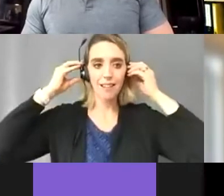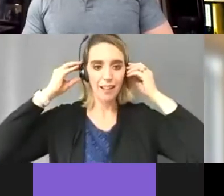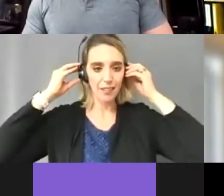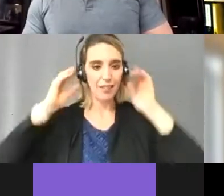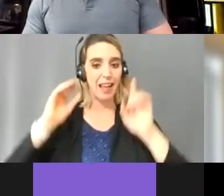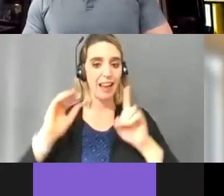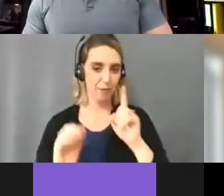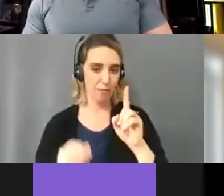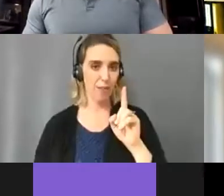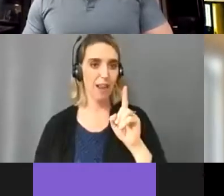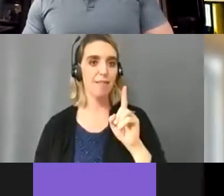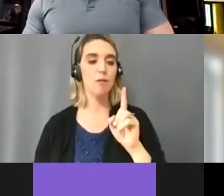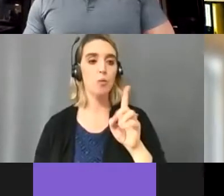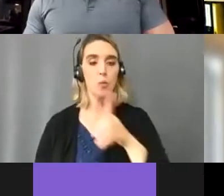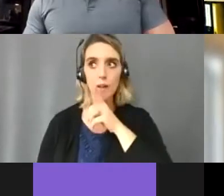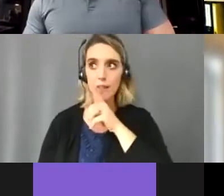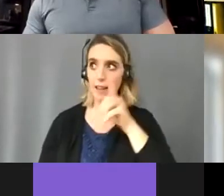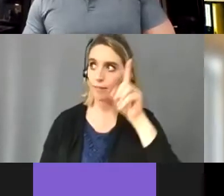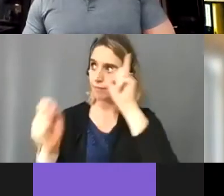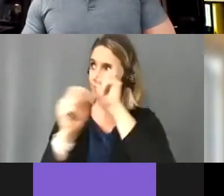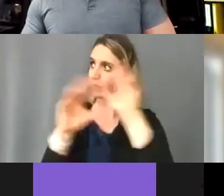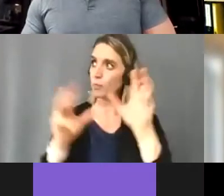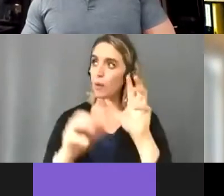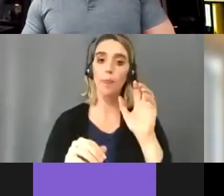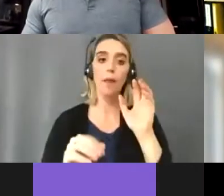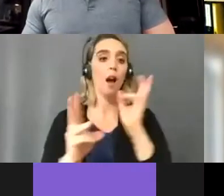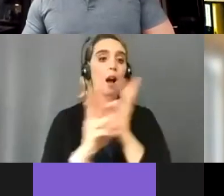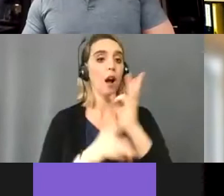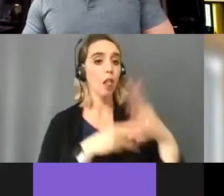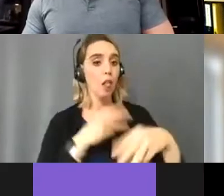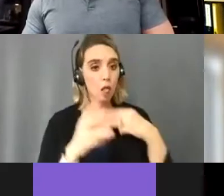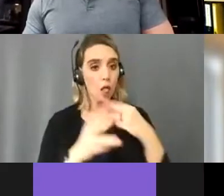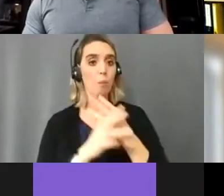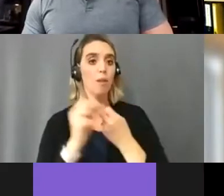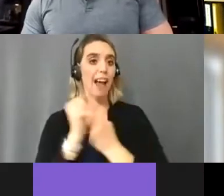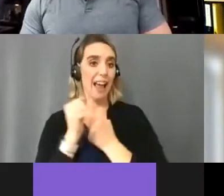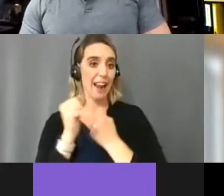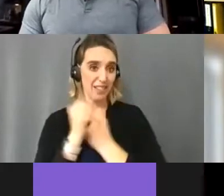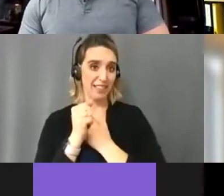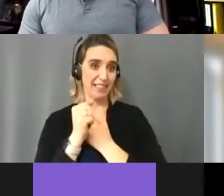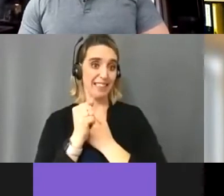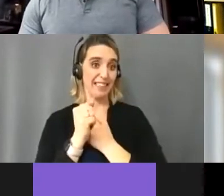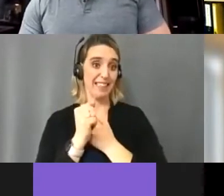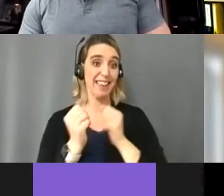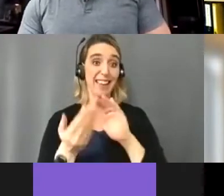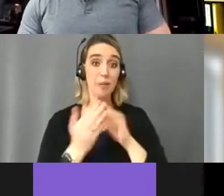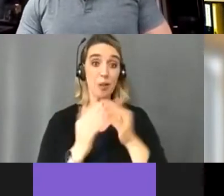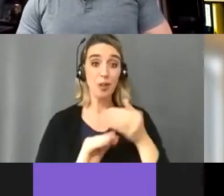with the Global Advocacy Community. And so 600 advocacy professionals